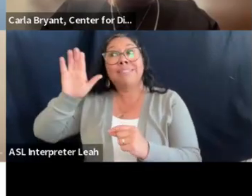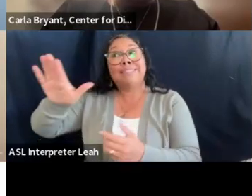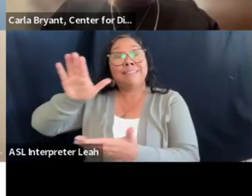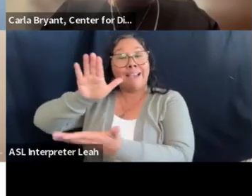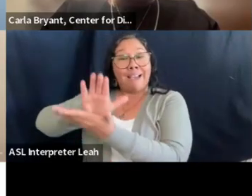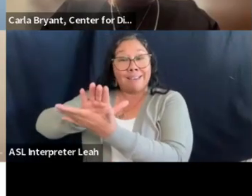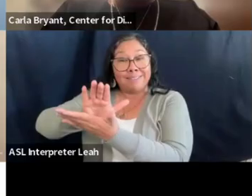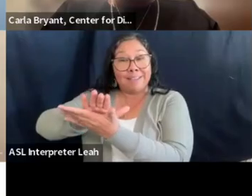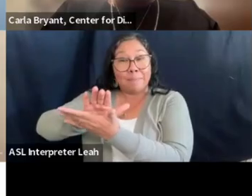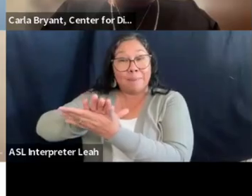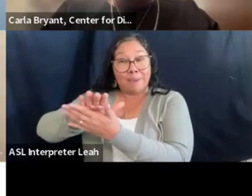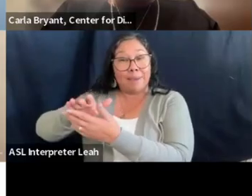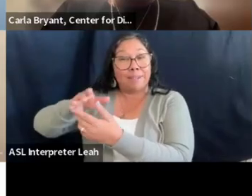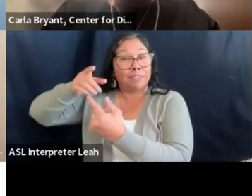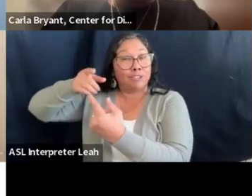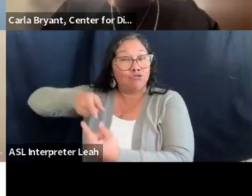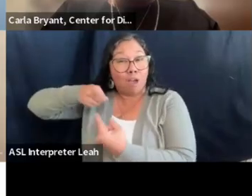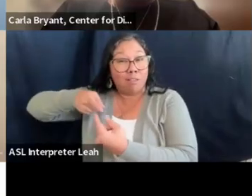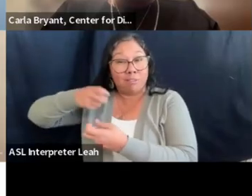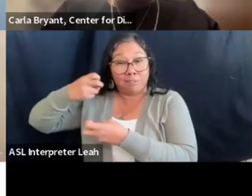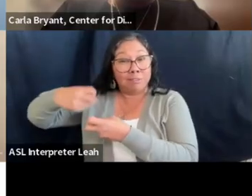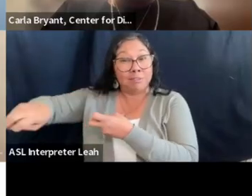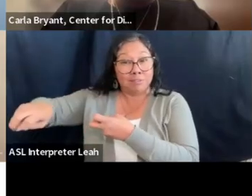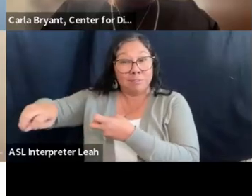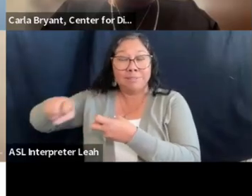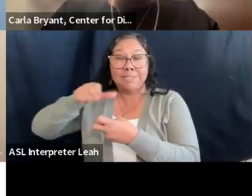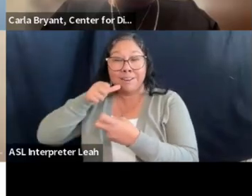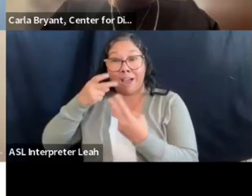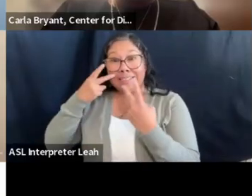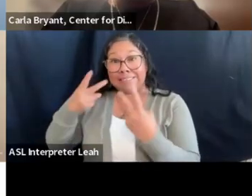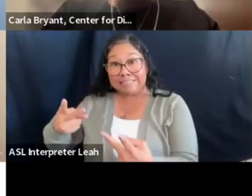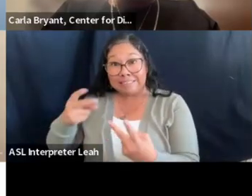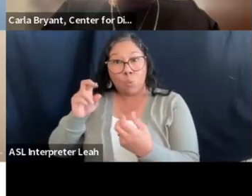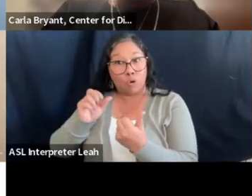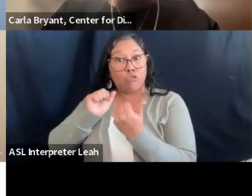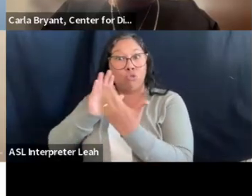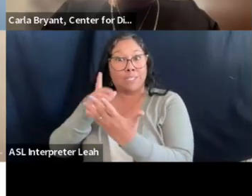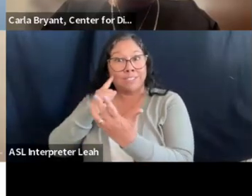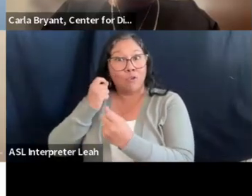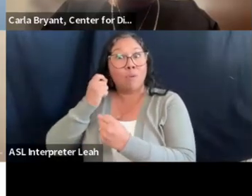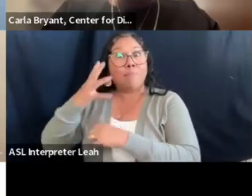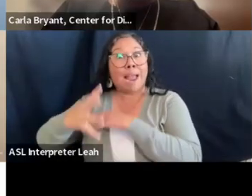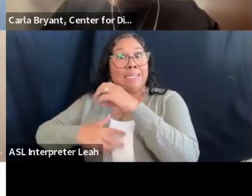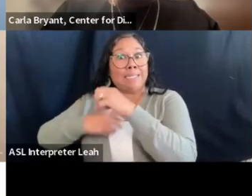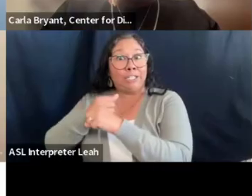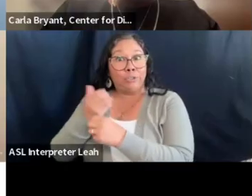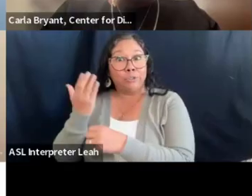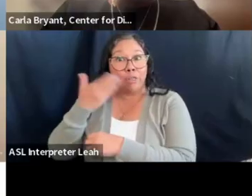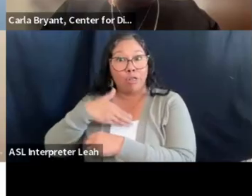right, were not seen or addressed for years. uh he wasn't a management problem